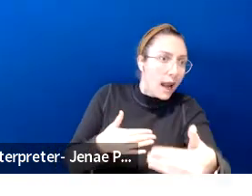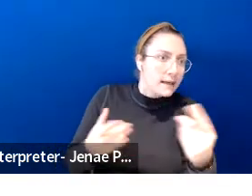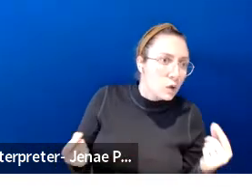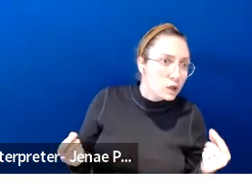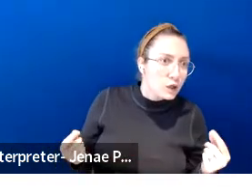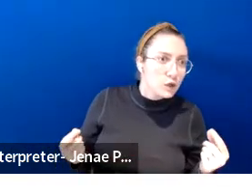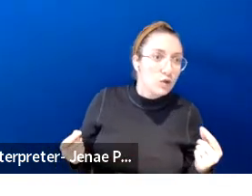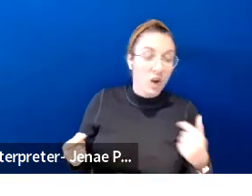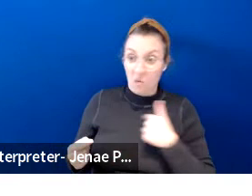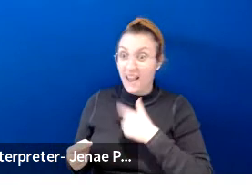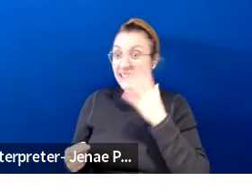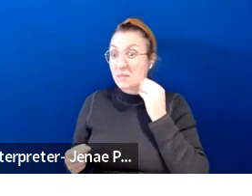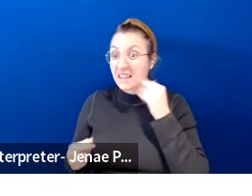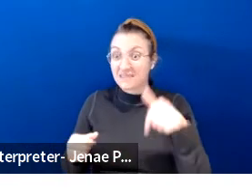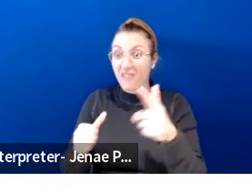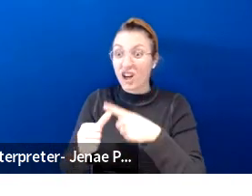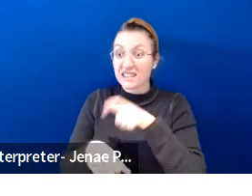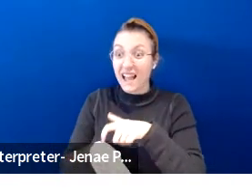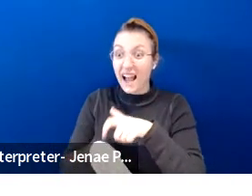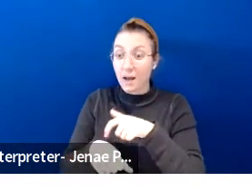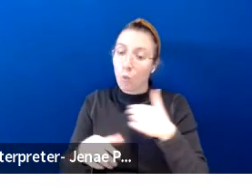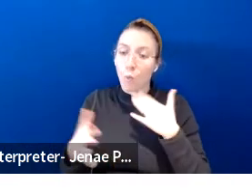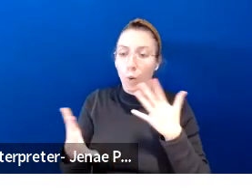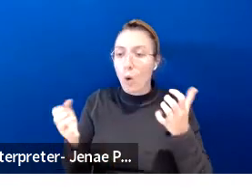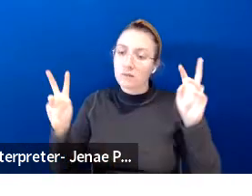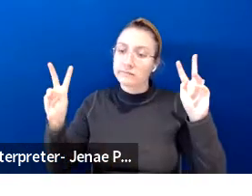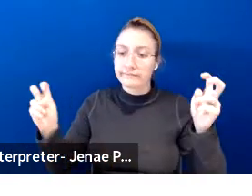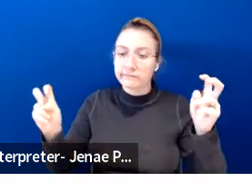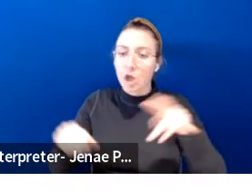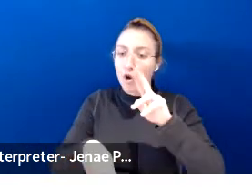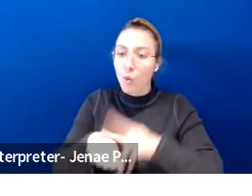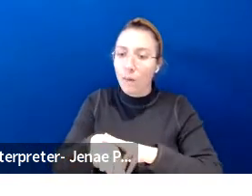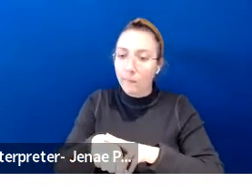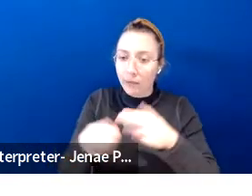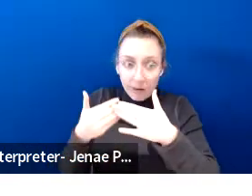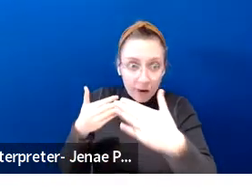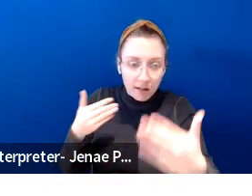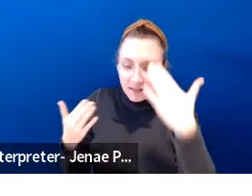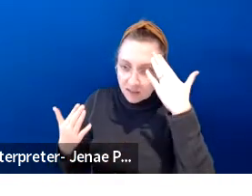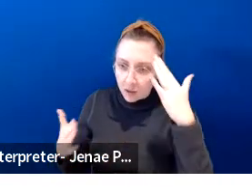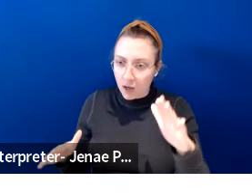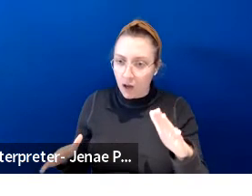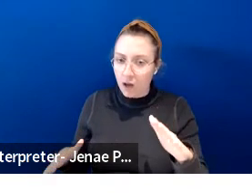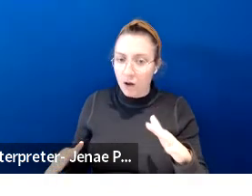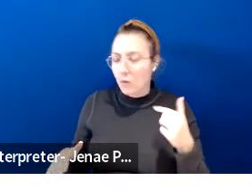We all want things to be normal, whatever that is, whatever that's going to be. But something I've noticed, particularly at the college.